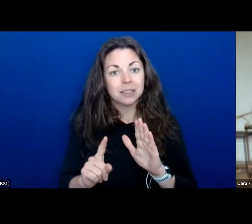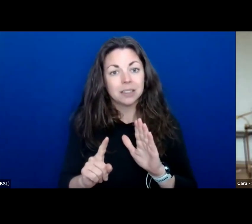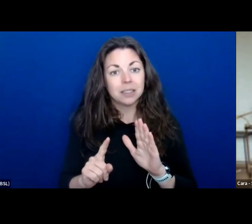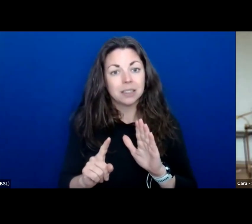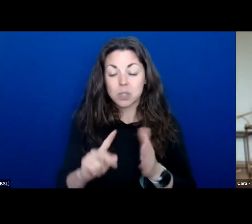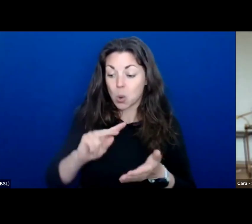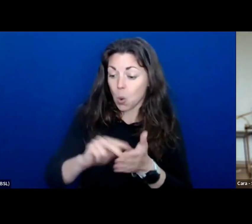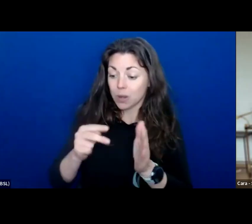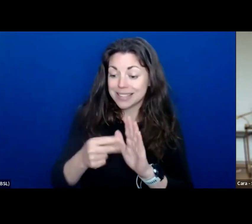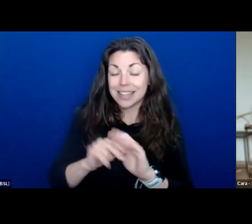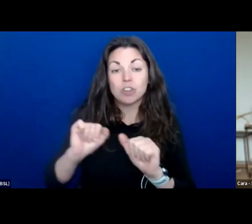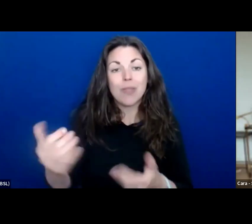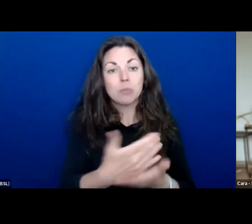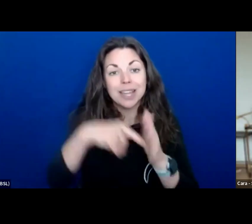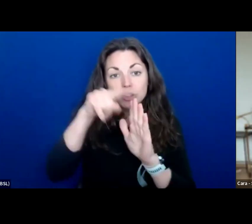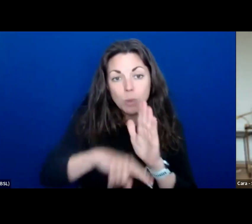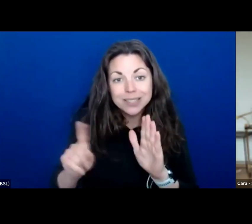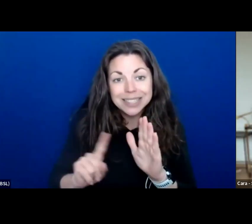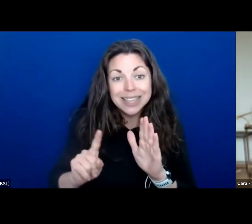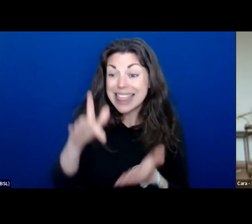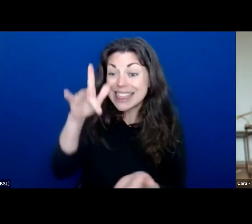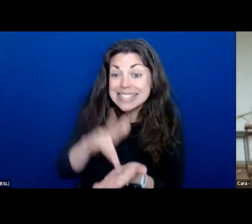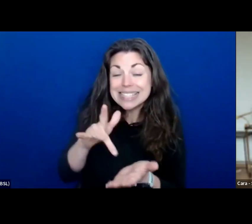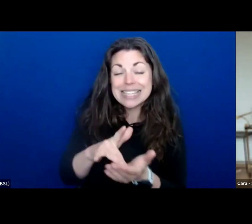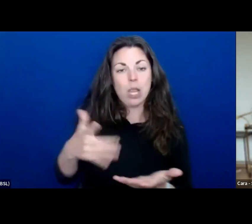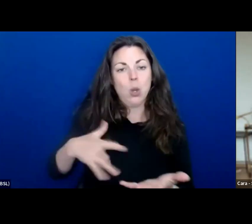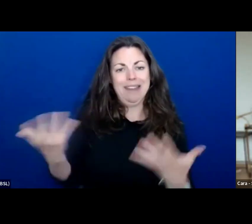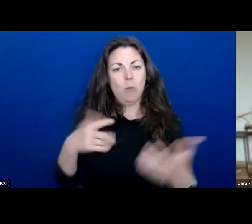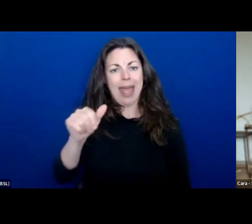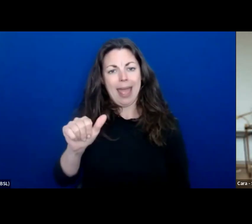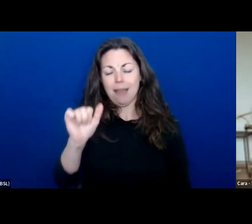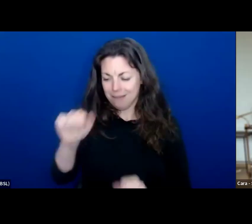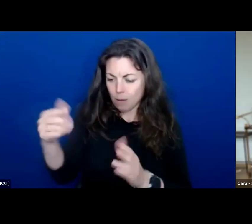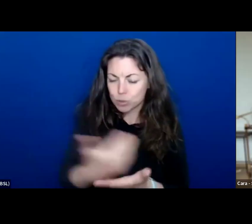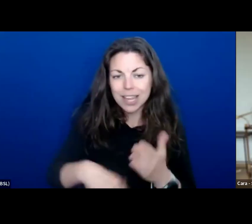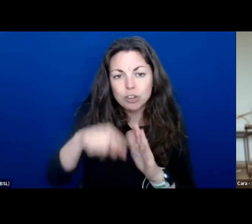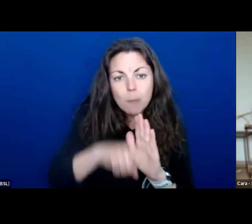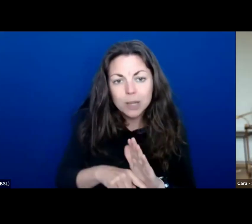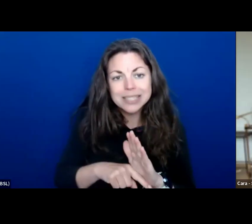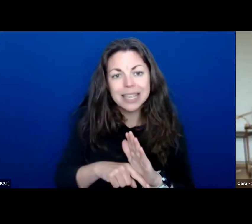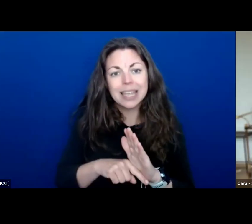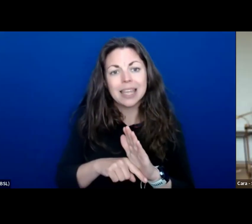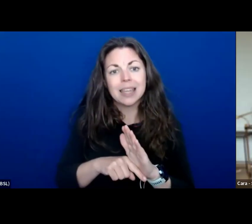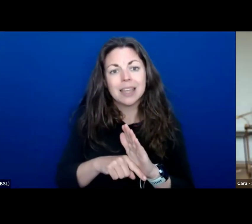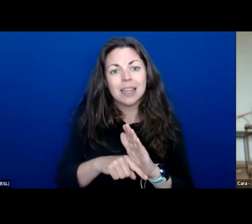that you live in or the town. Know the, the, the federal rights and the federal legislation, and hold onto it.